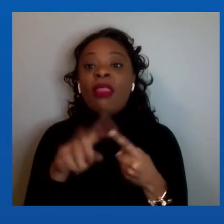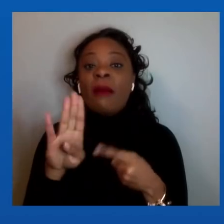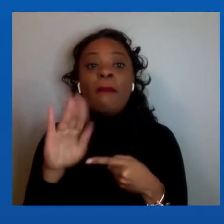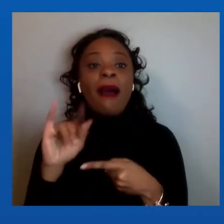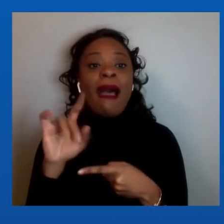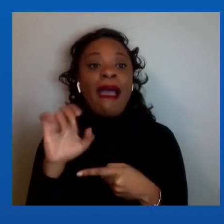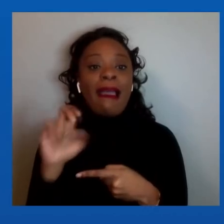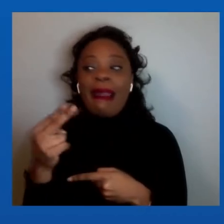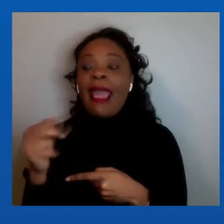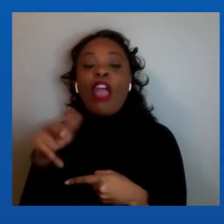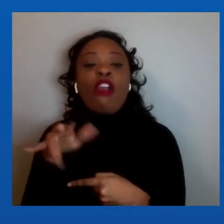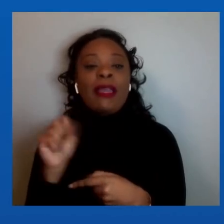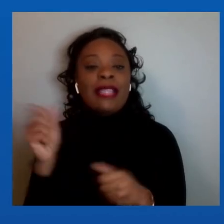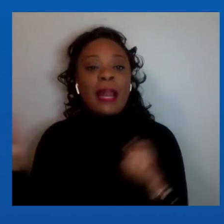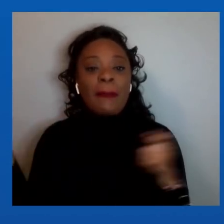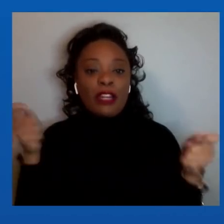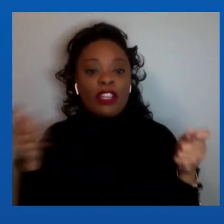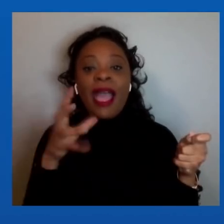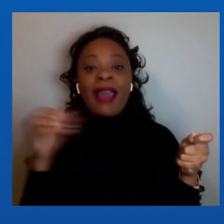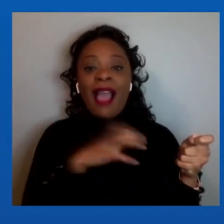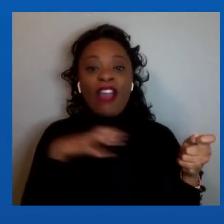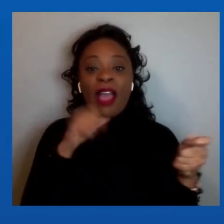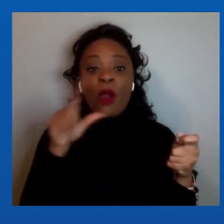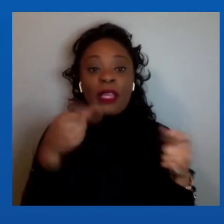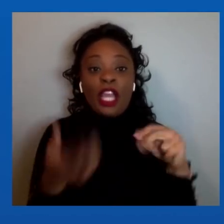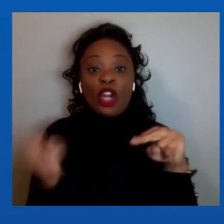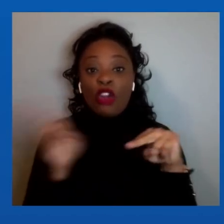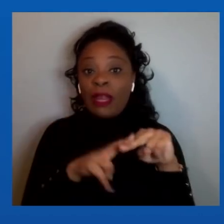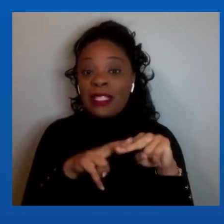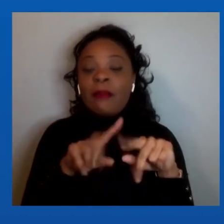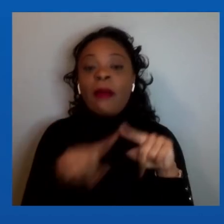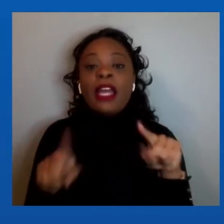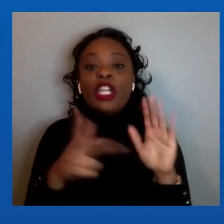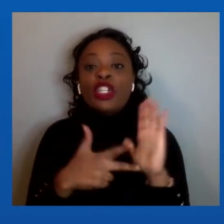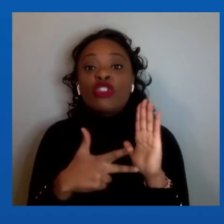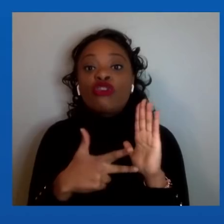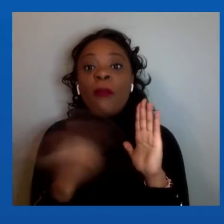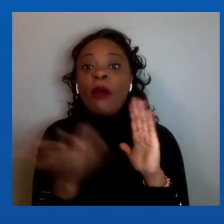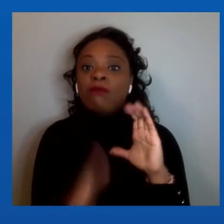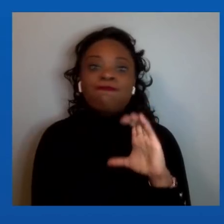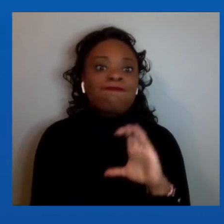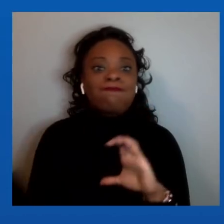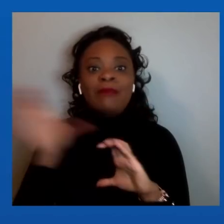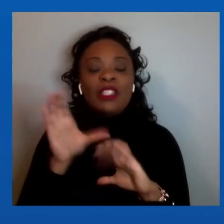and Congress not only increased it, but tripled it to $1500 dollars